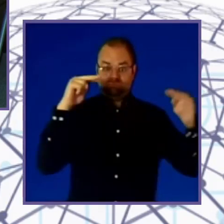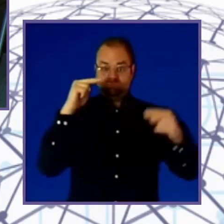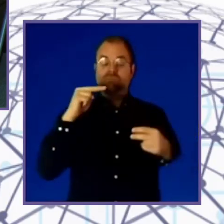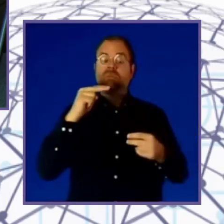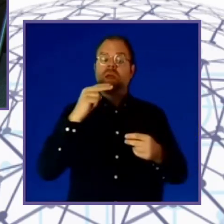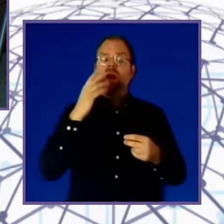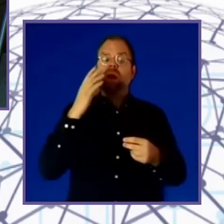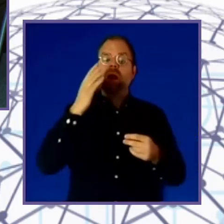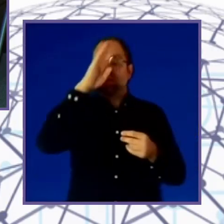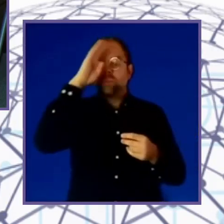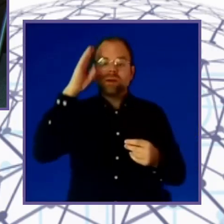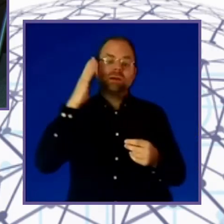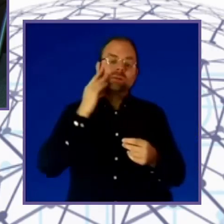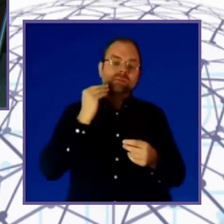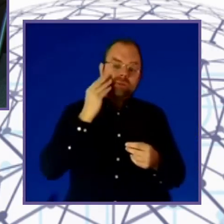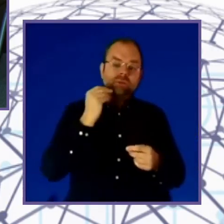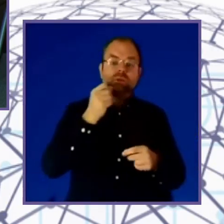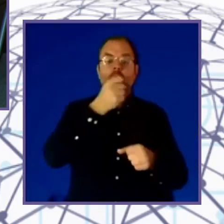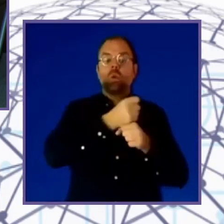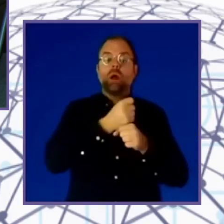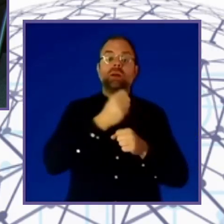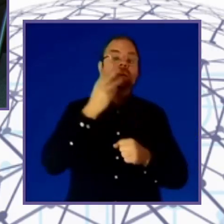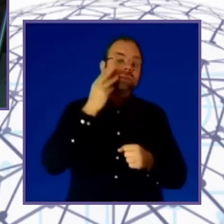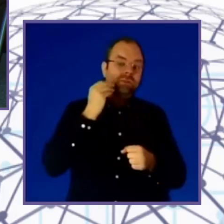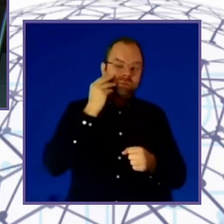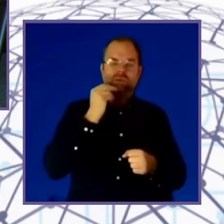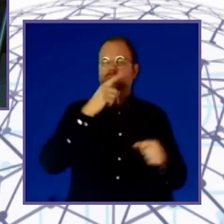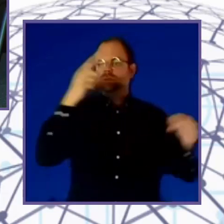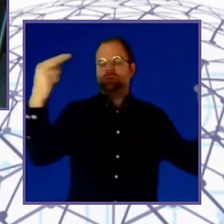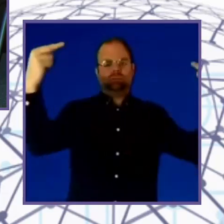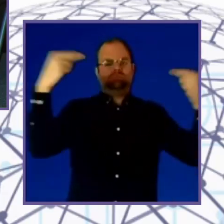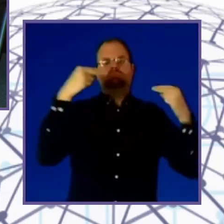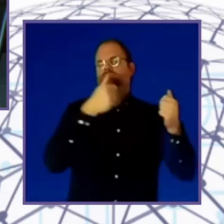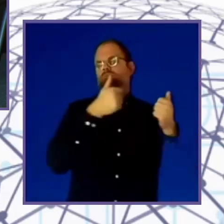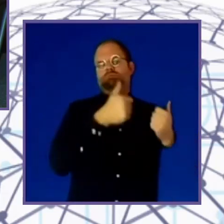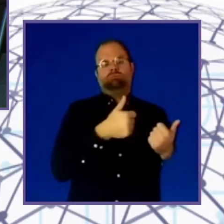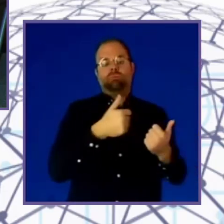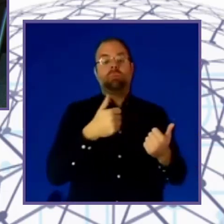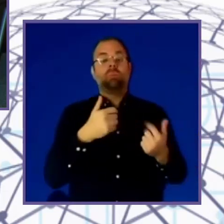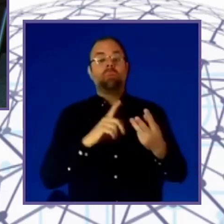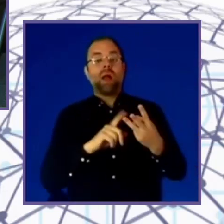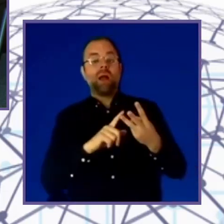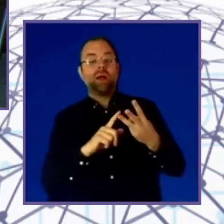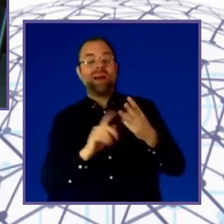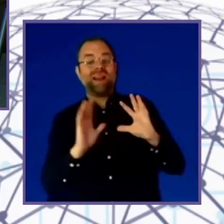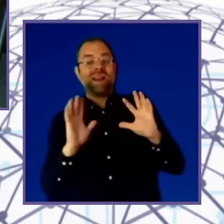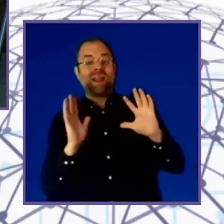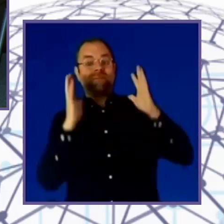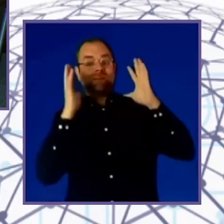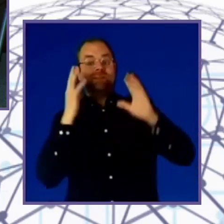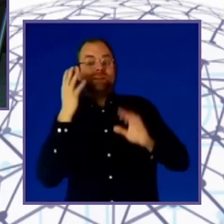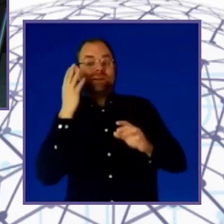before the NHS campaign was implemented, I started the next campaign in London,